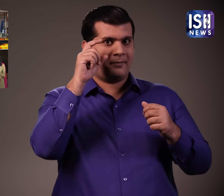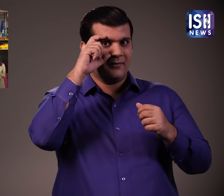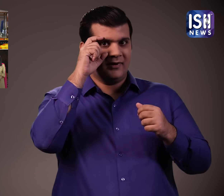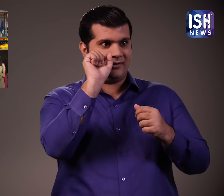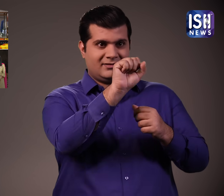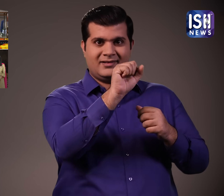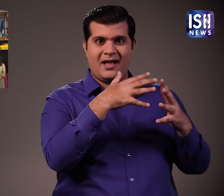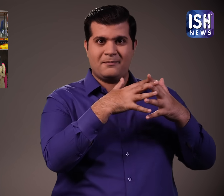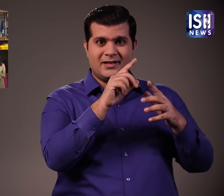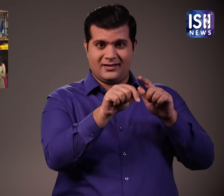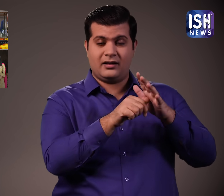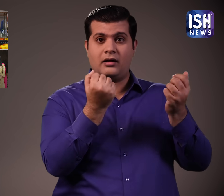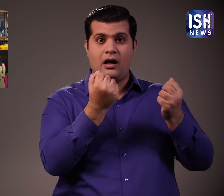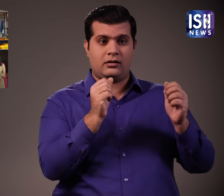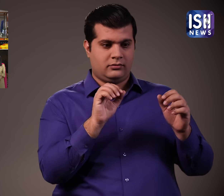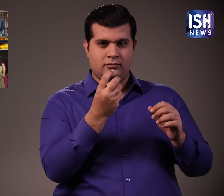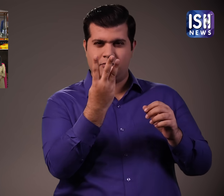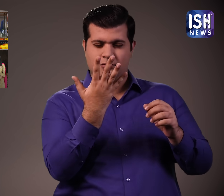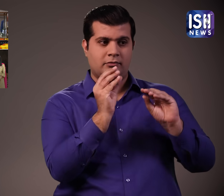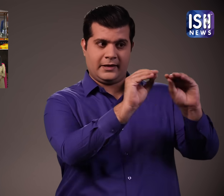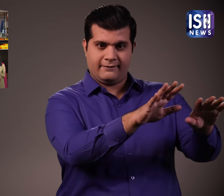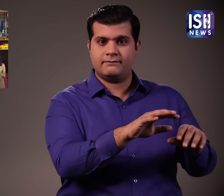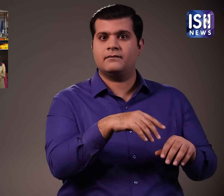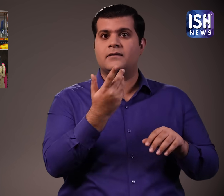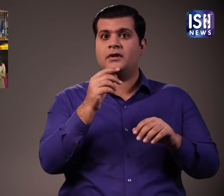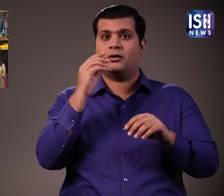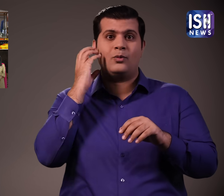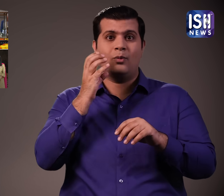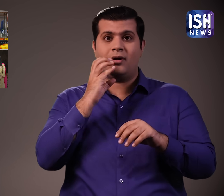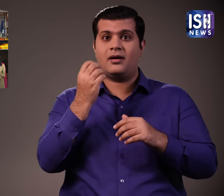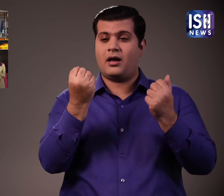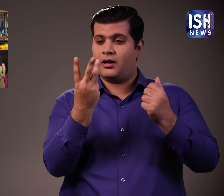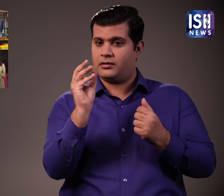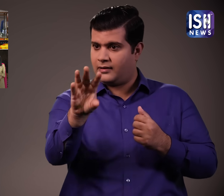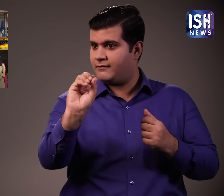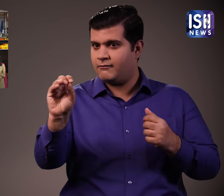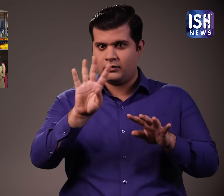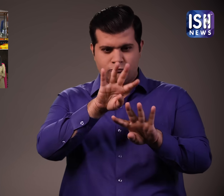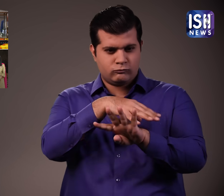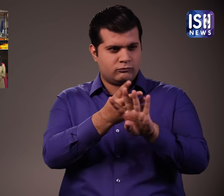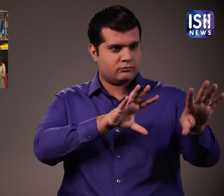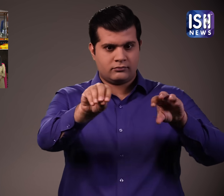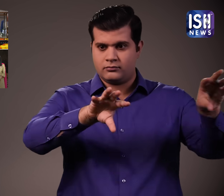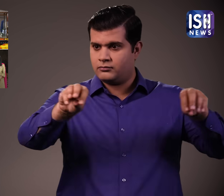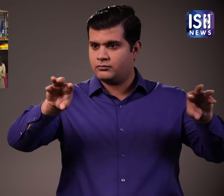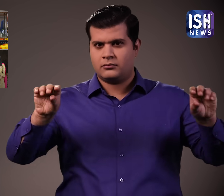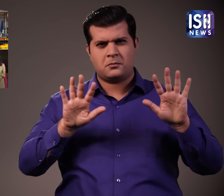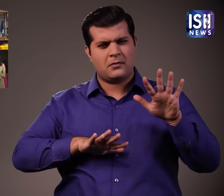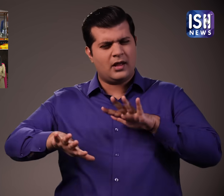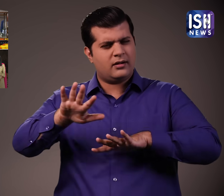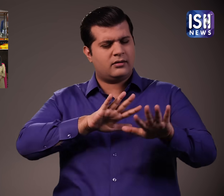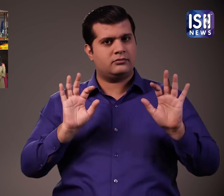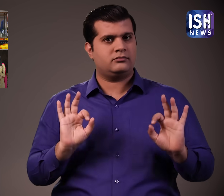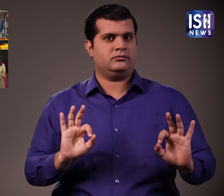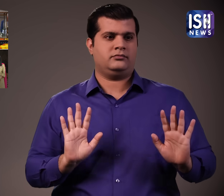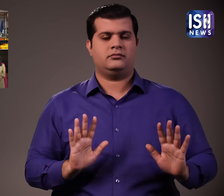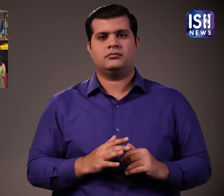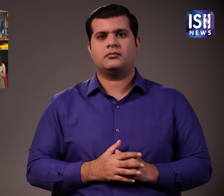USA President had a separate convoy while the UAE President had a separate convoy. This was applicable to all the leaders.